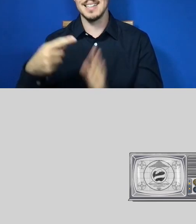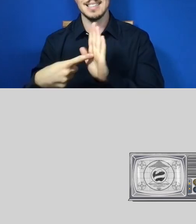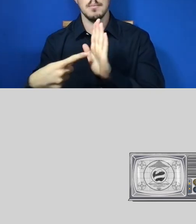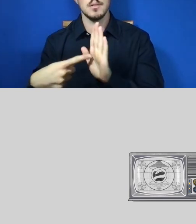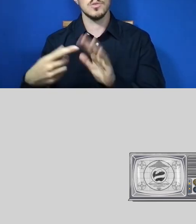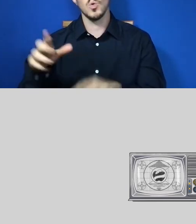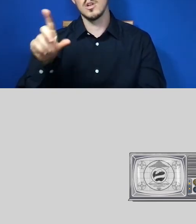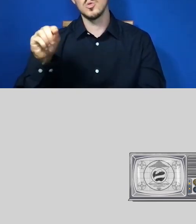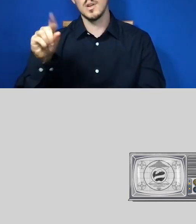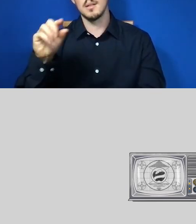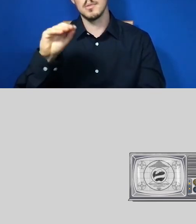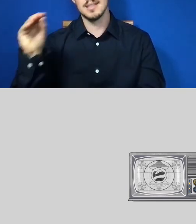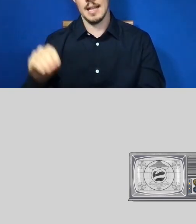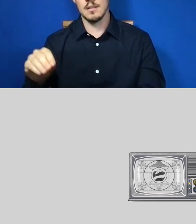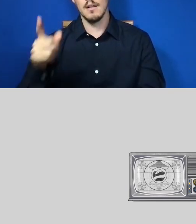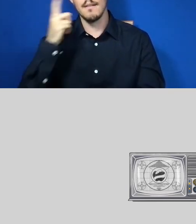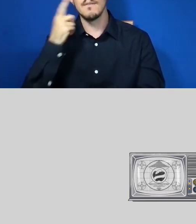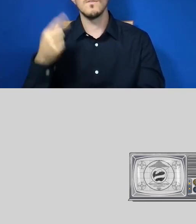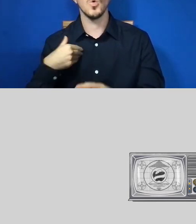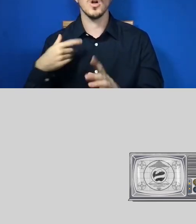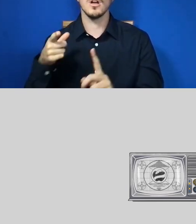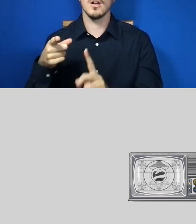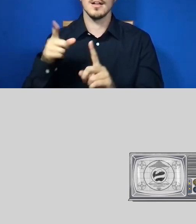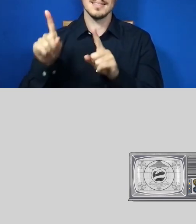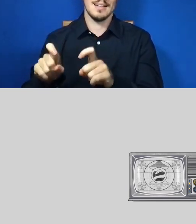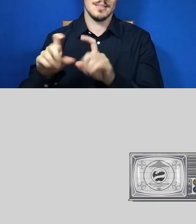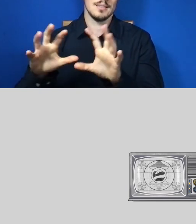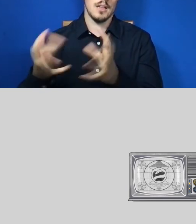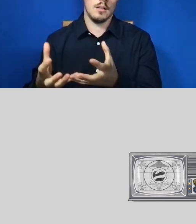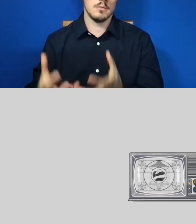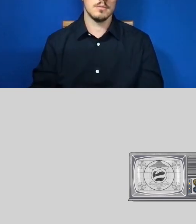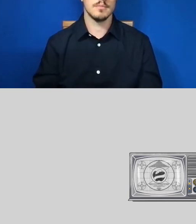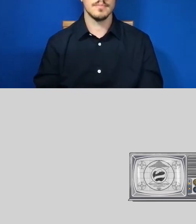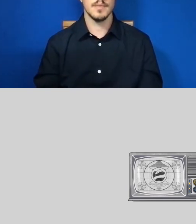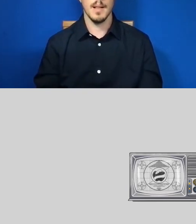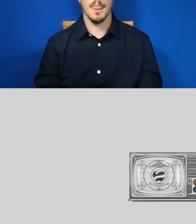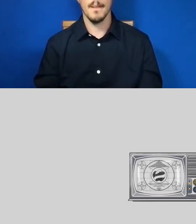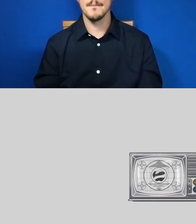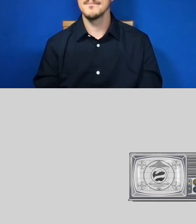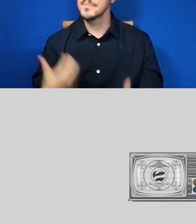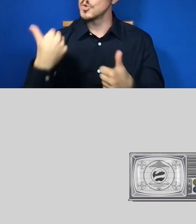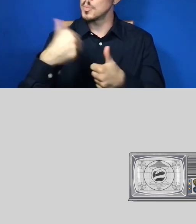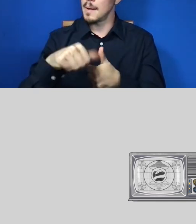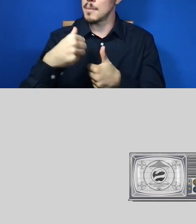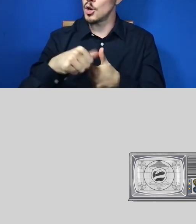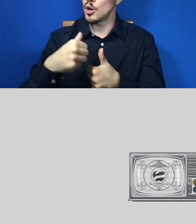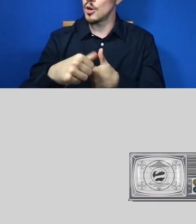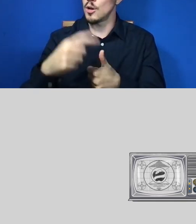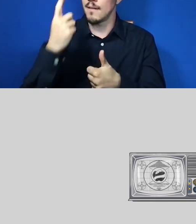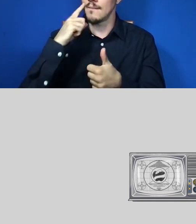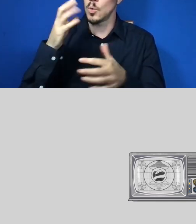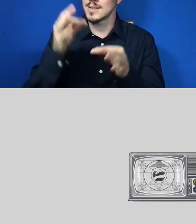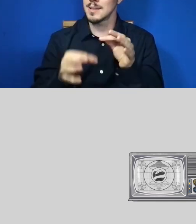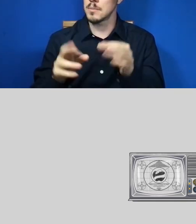or 20% of our data into the testing set. Now remember, for a simple regression,